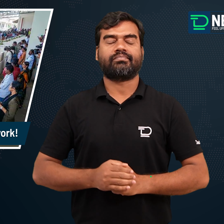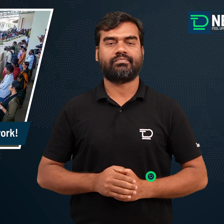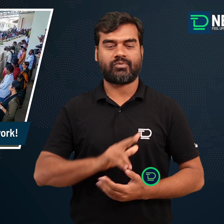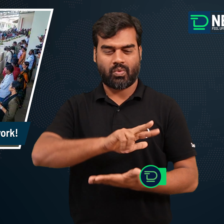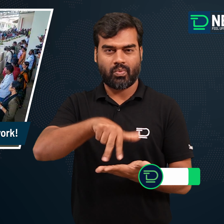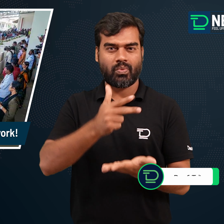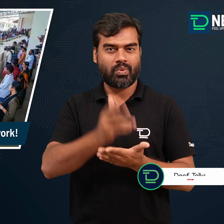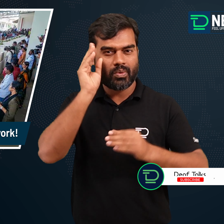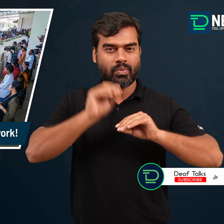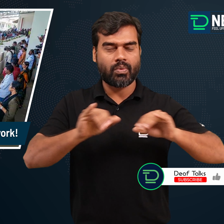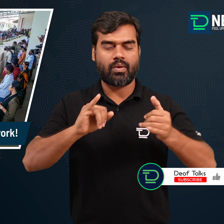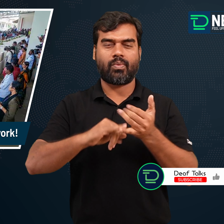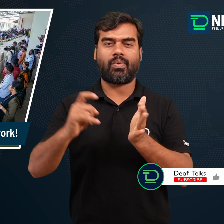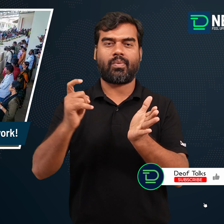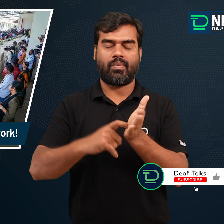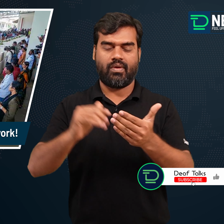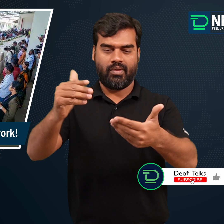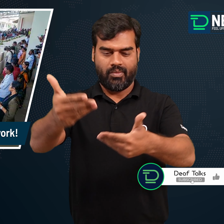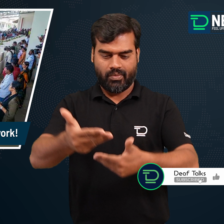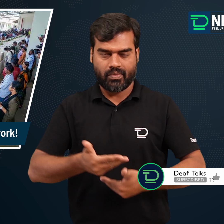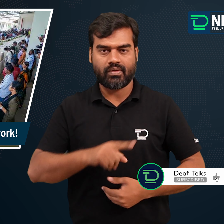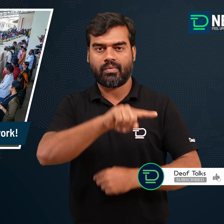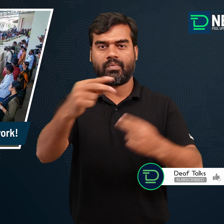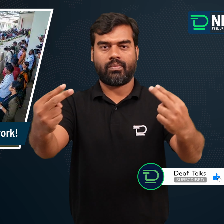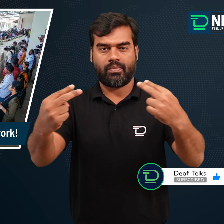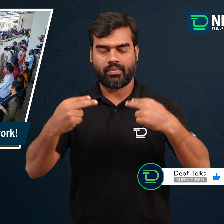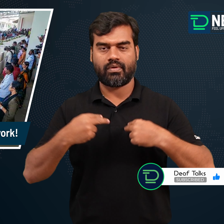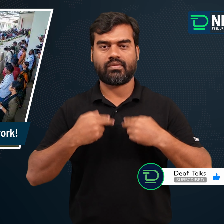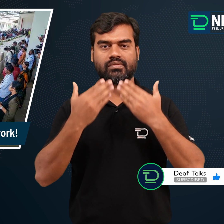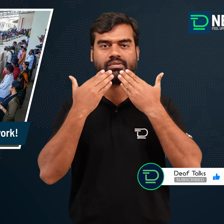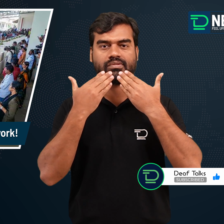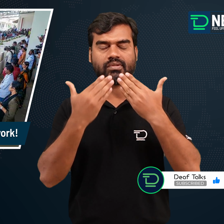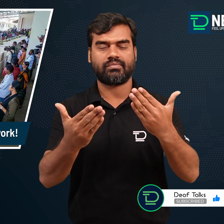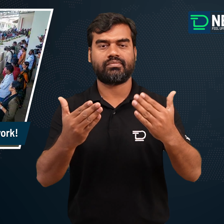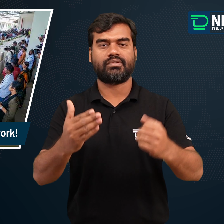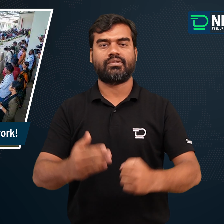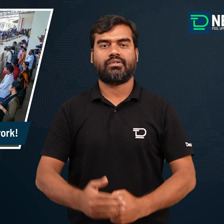Subscribe to Deaf Talks and thank you for watching.